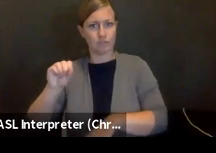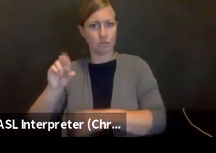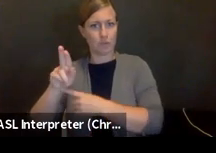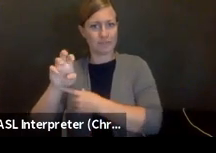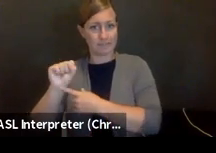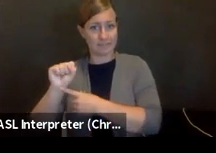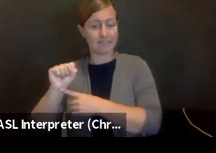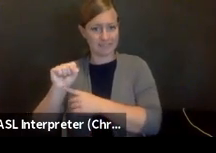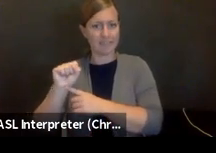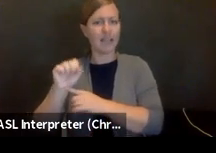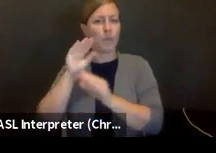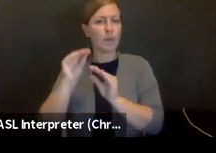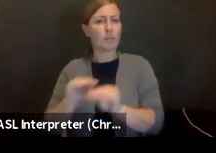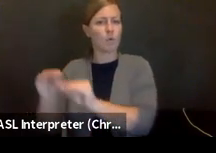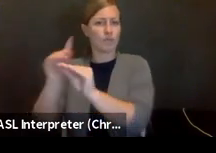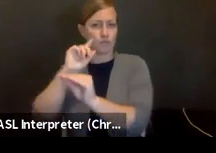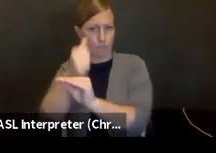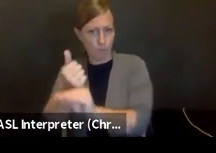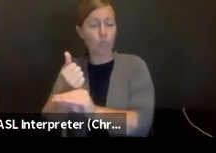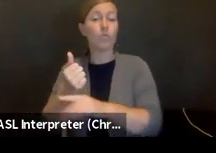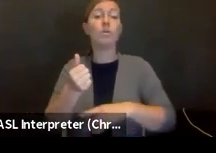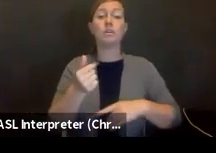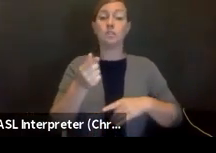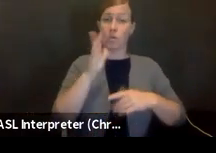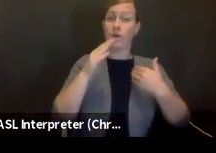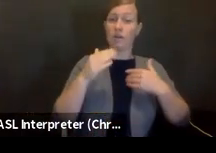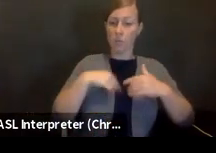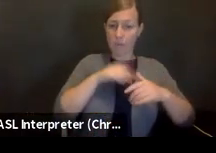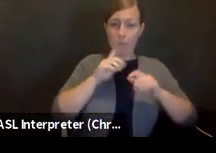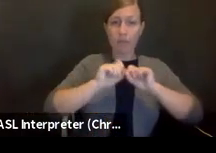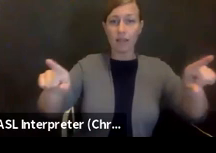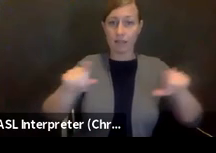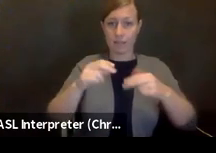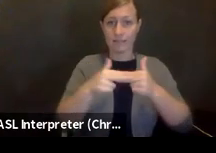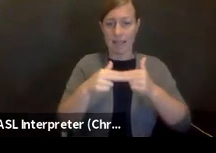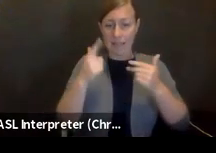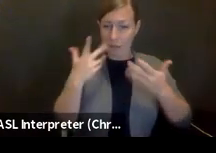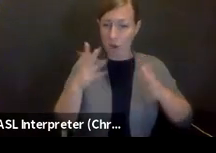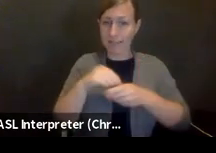ESD 189 - Amy Colburn: To do so, you will have access to this slide deck. I think it's already put in the chat. We might be able to put it in one more time.